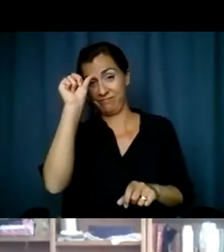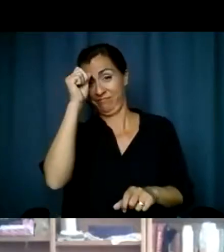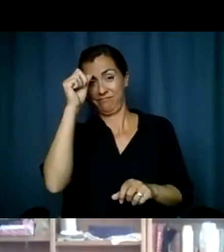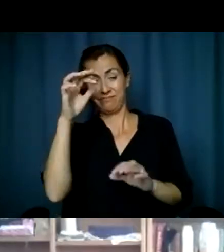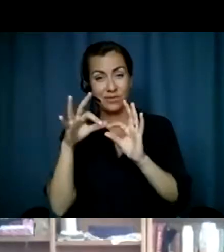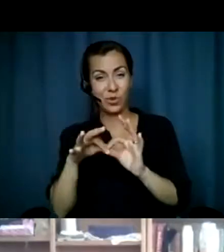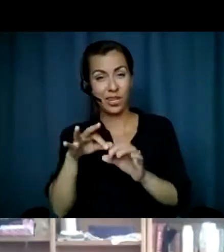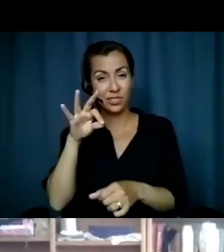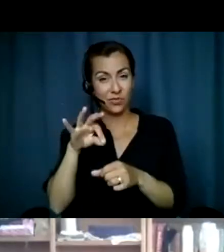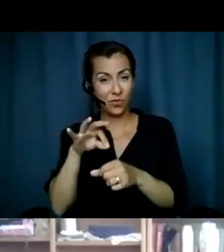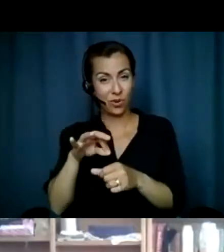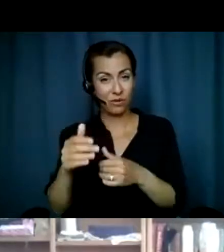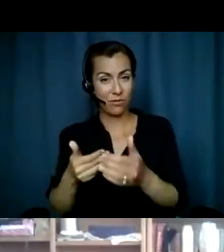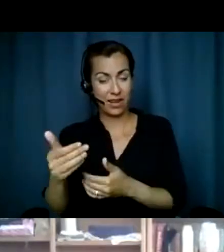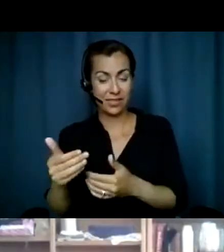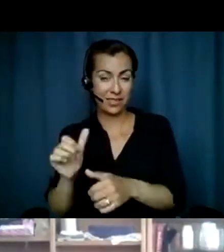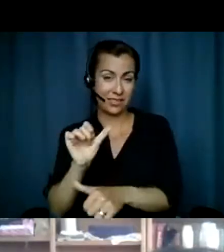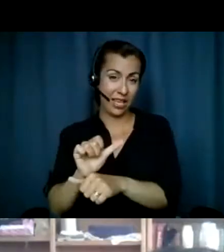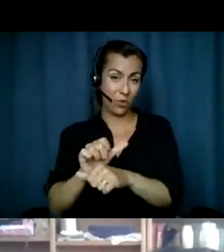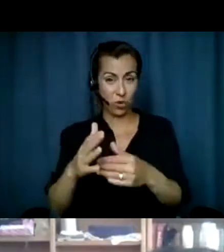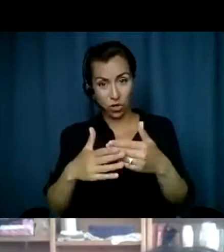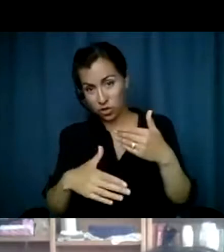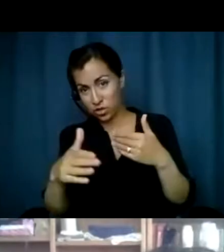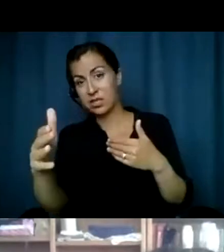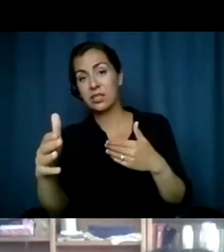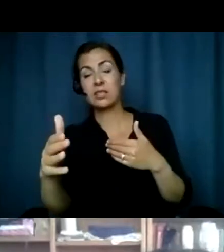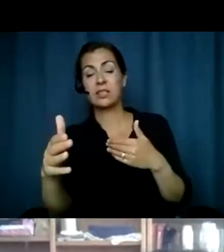how we get